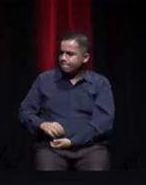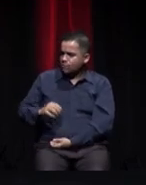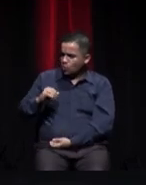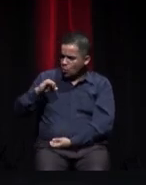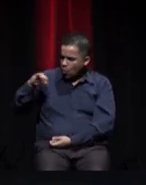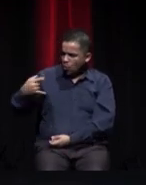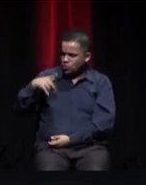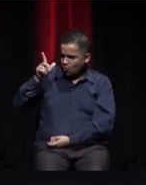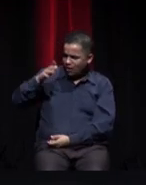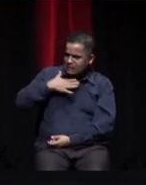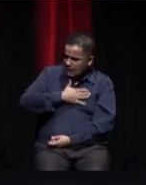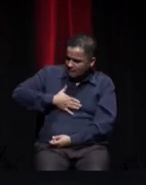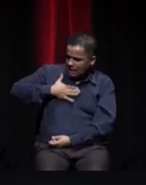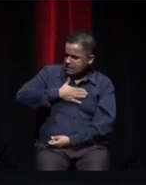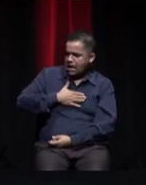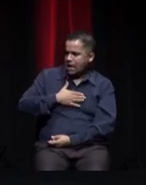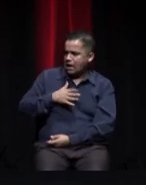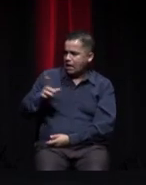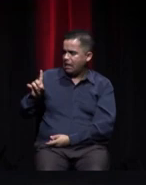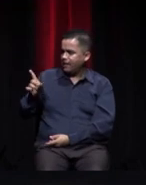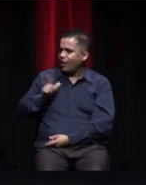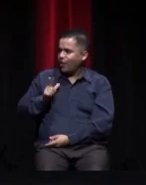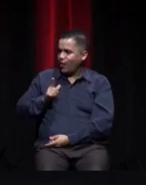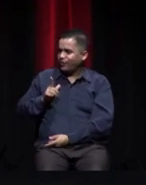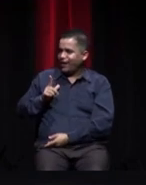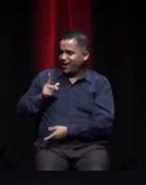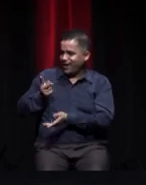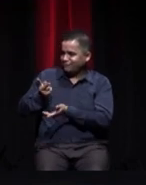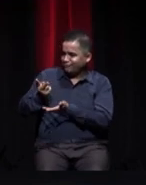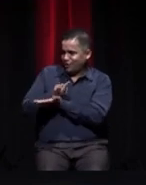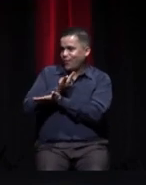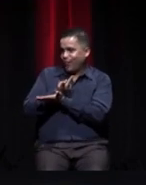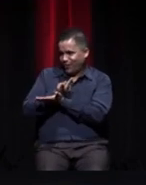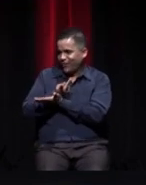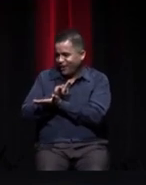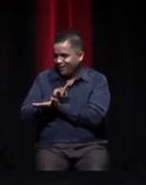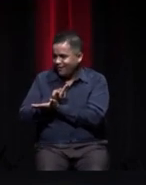There's a base misconception in the conversation when we say: